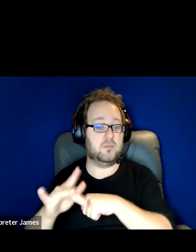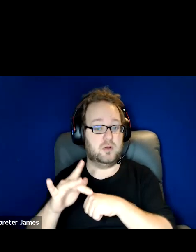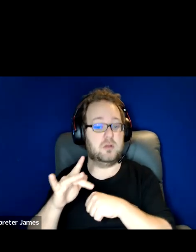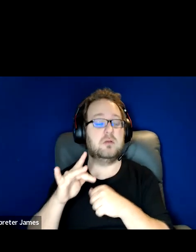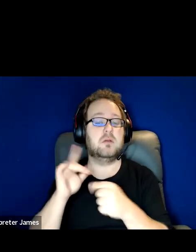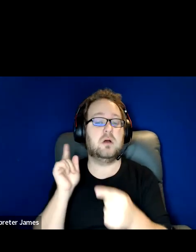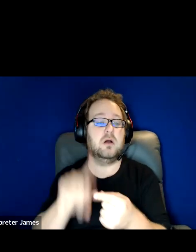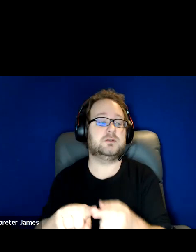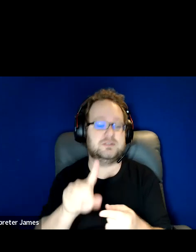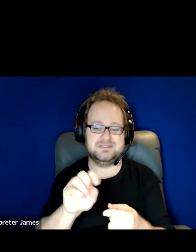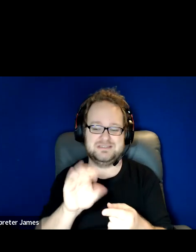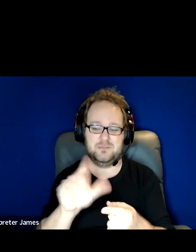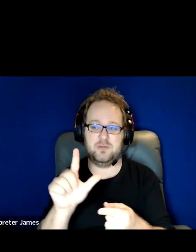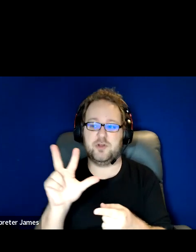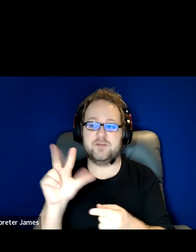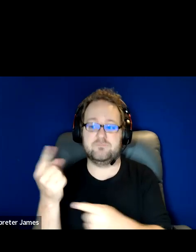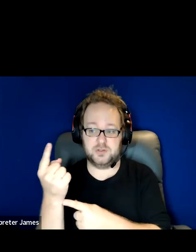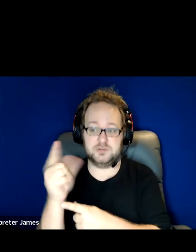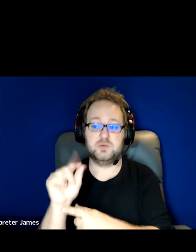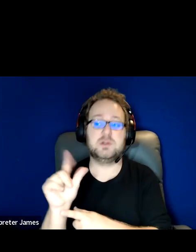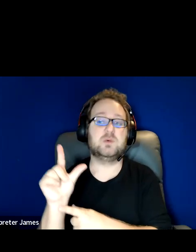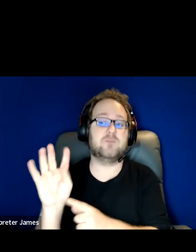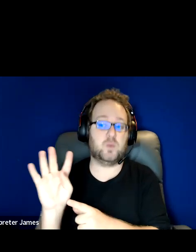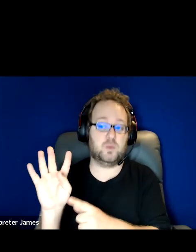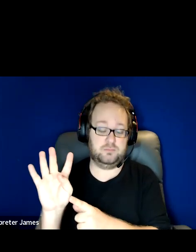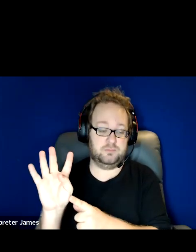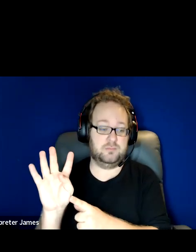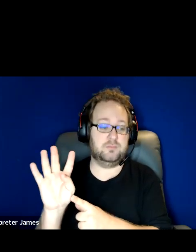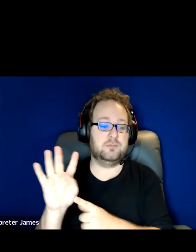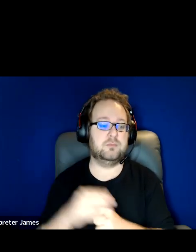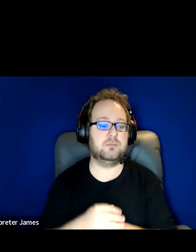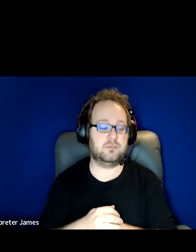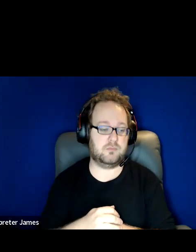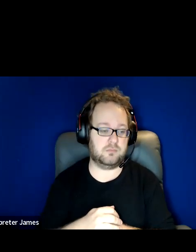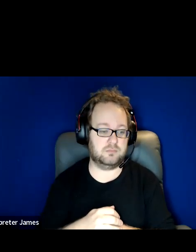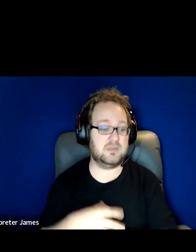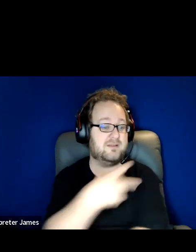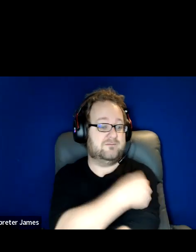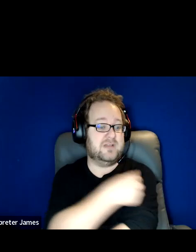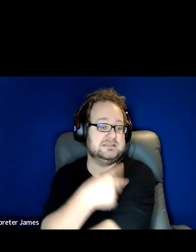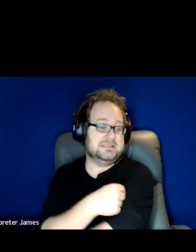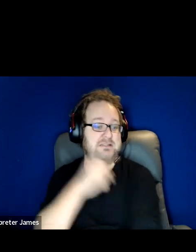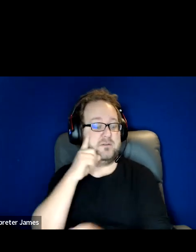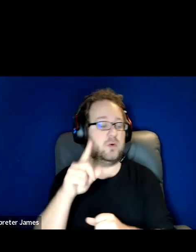until December